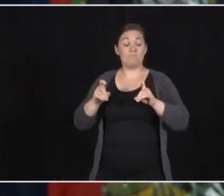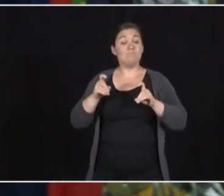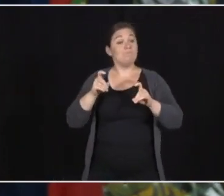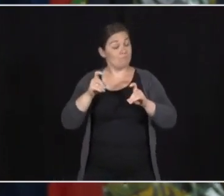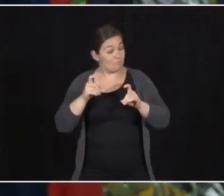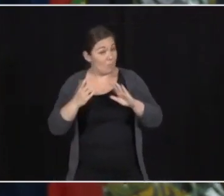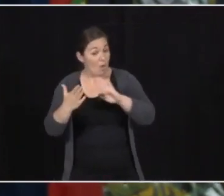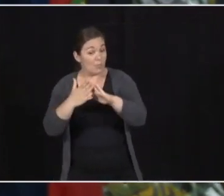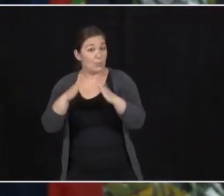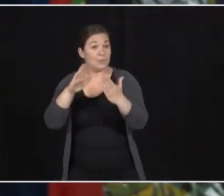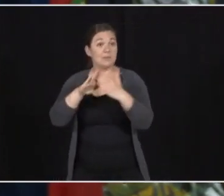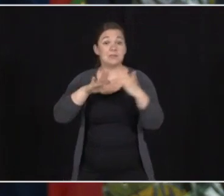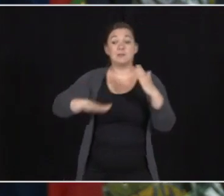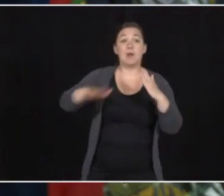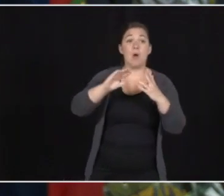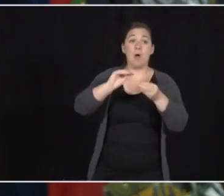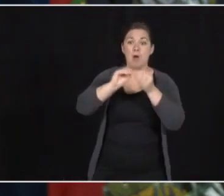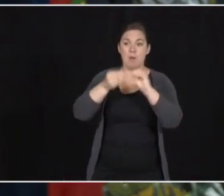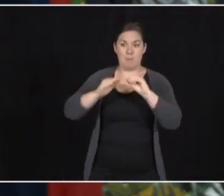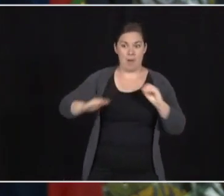My friends, we are sparing